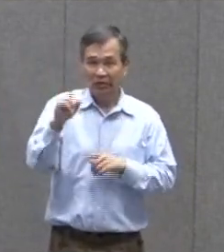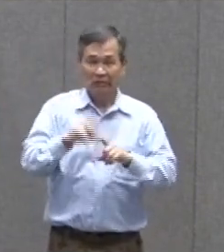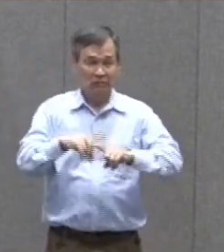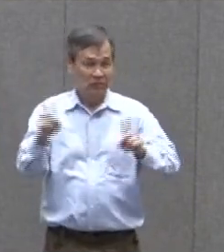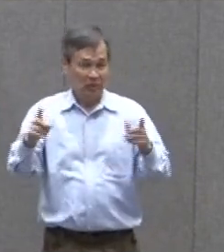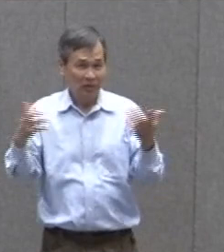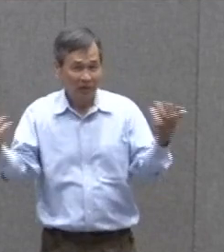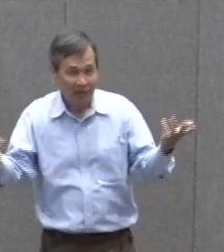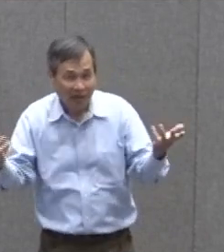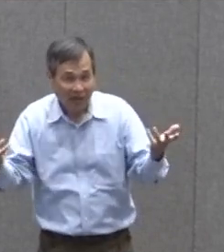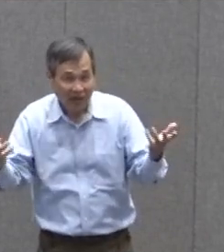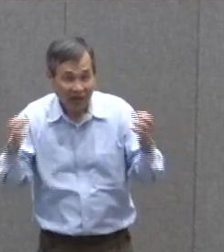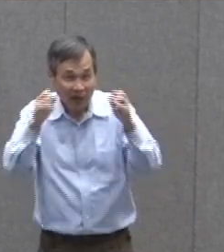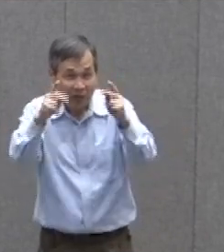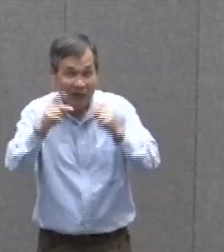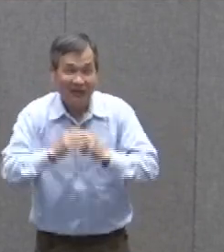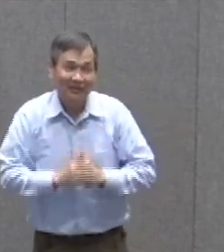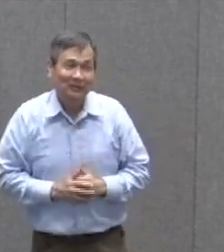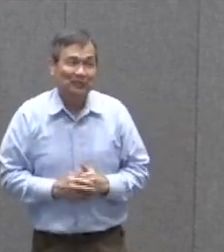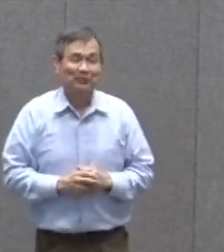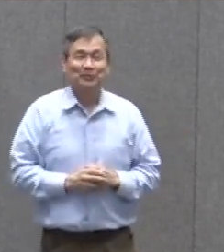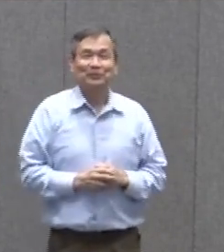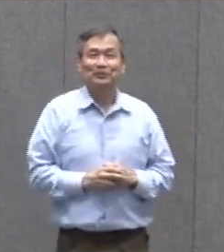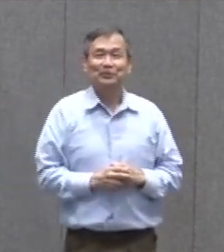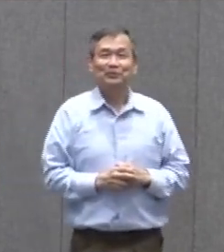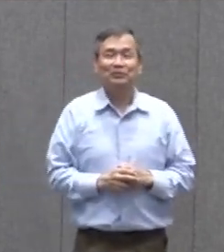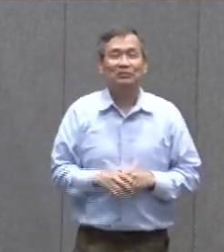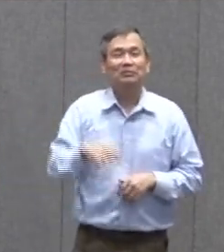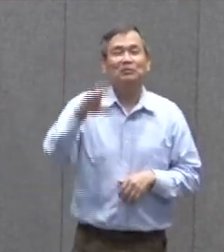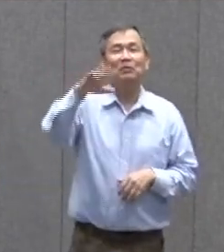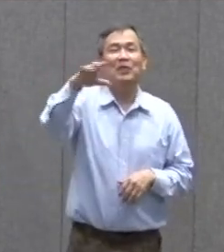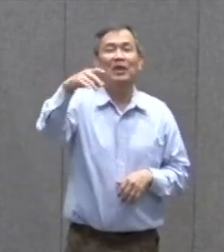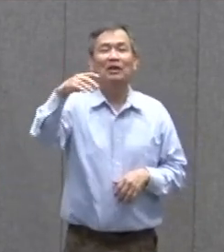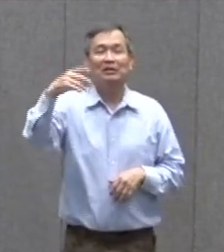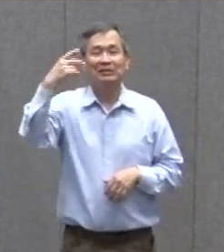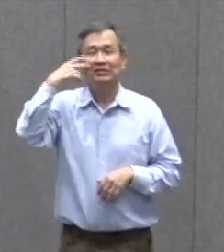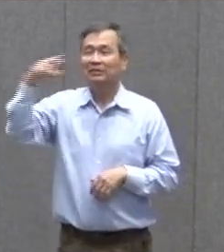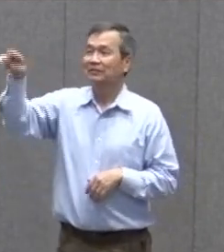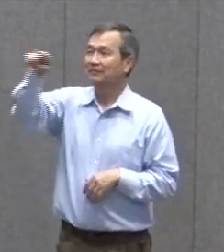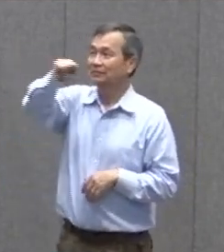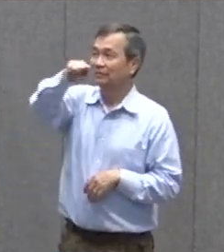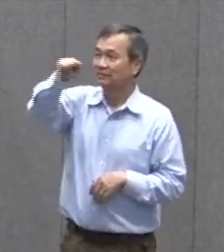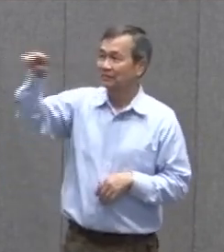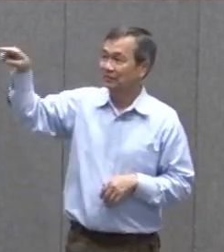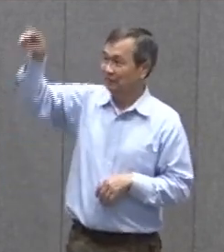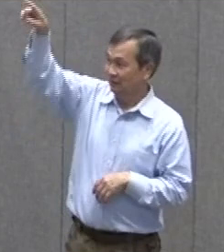(drawing) So on this side is nine.